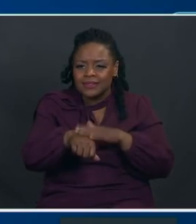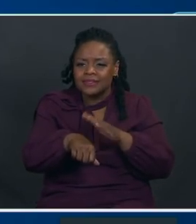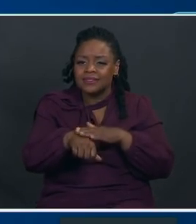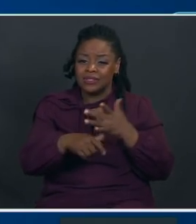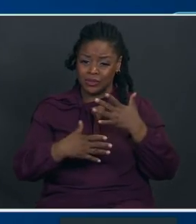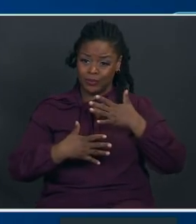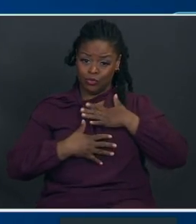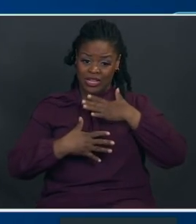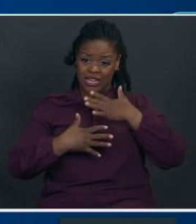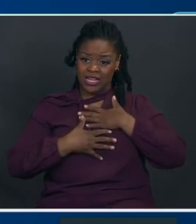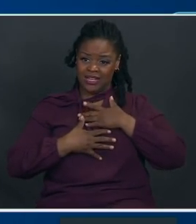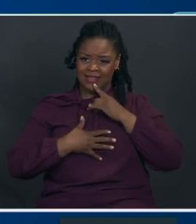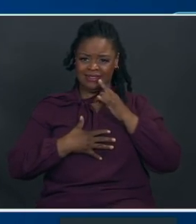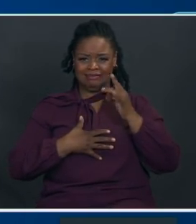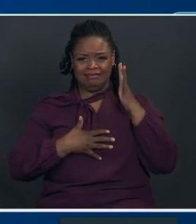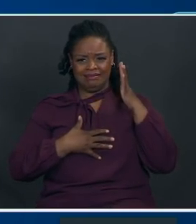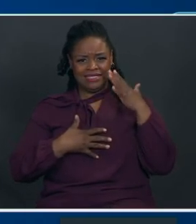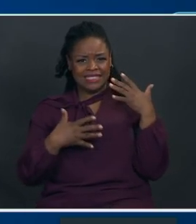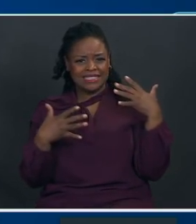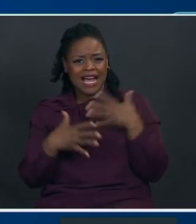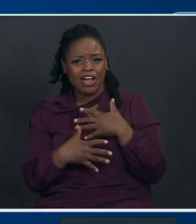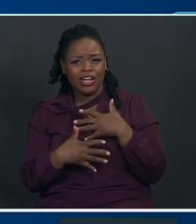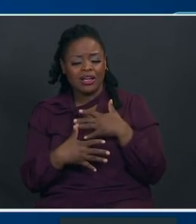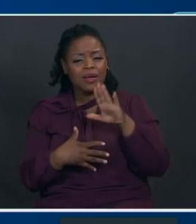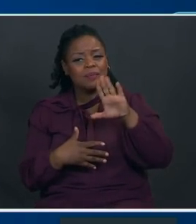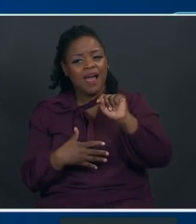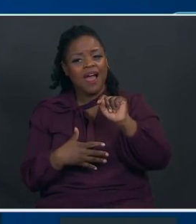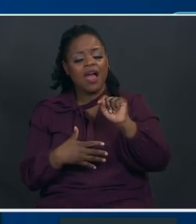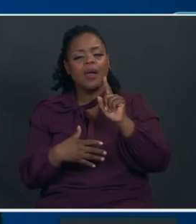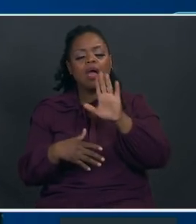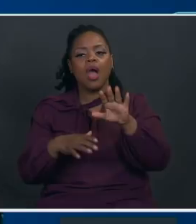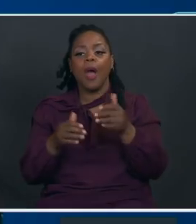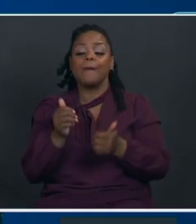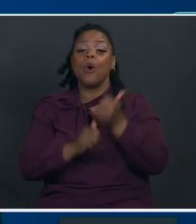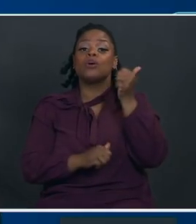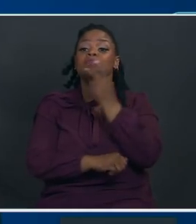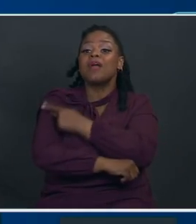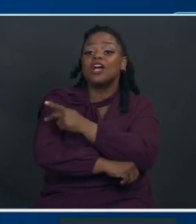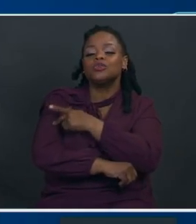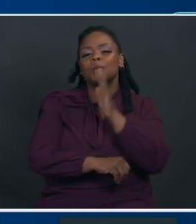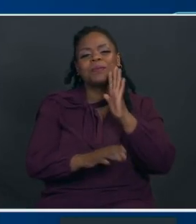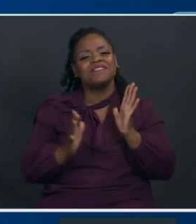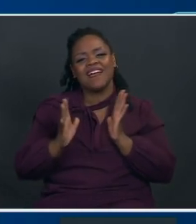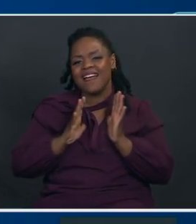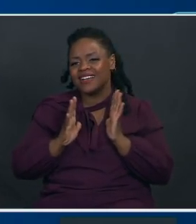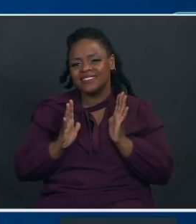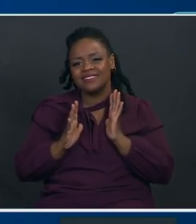and patients generally do quite well. It's also important to note the mild side effects like pain